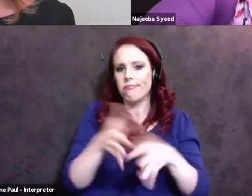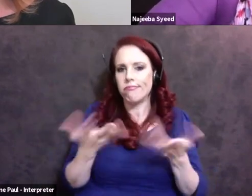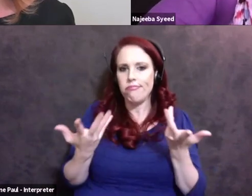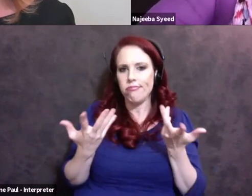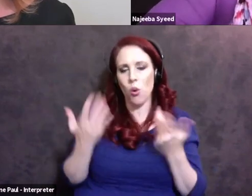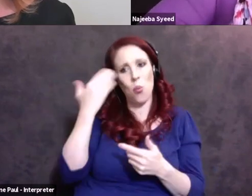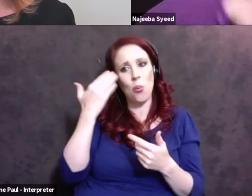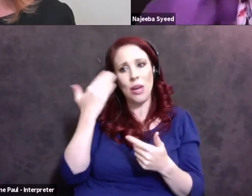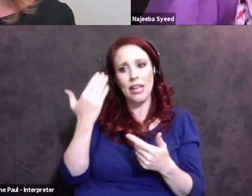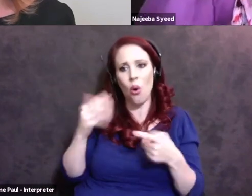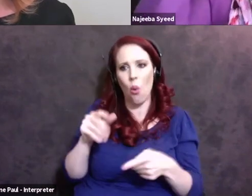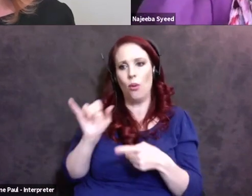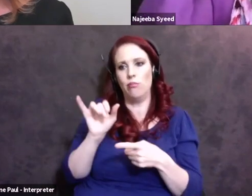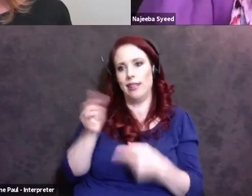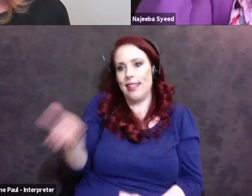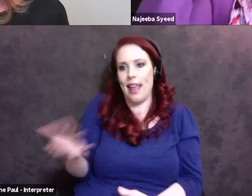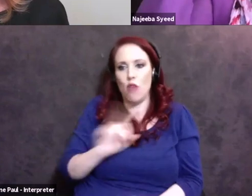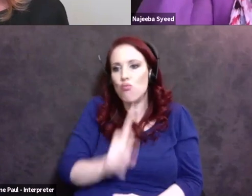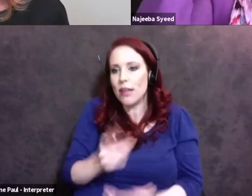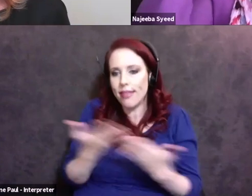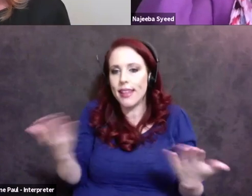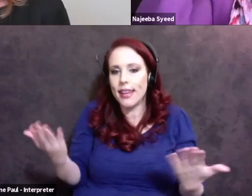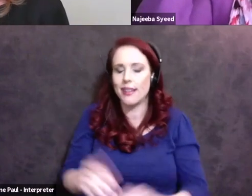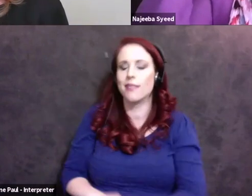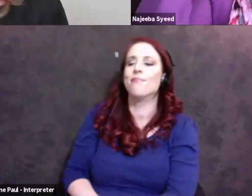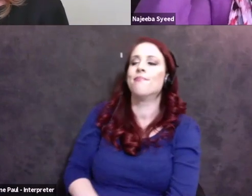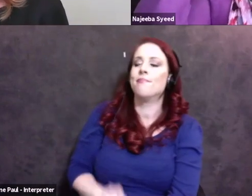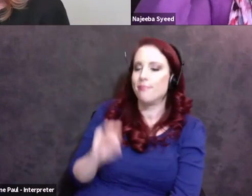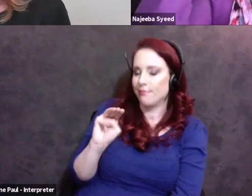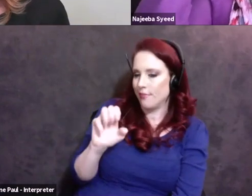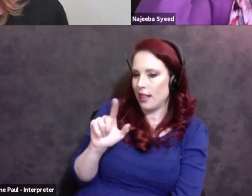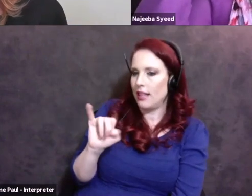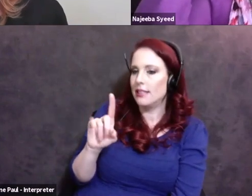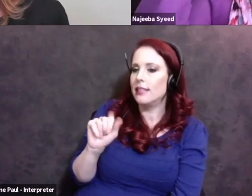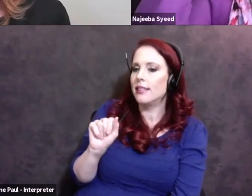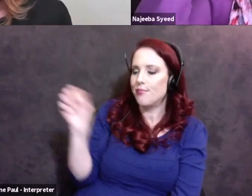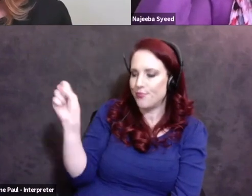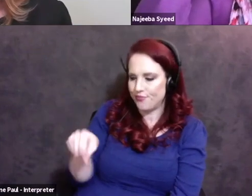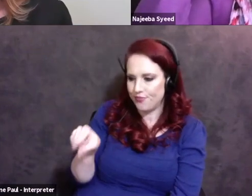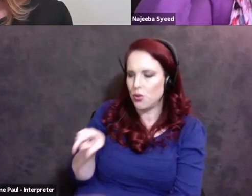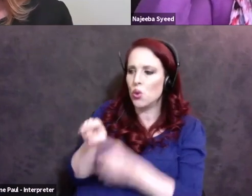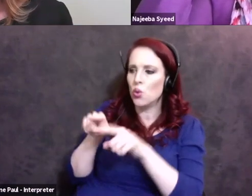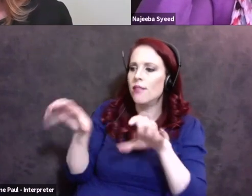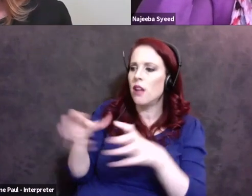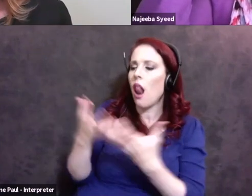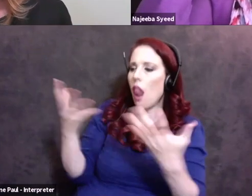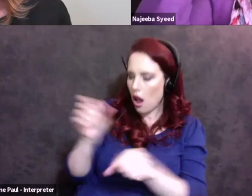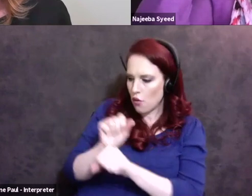it does exist. You have done a lot of work around empathy.